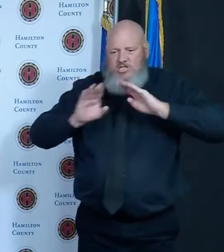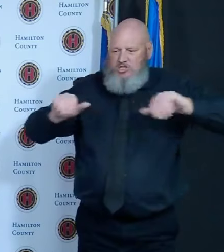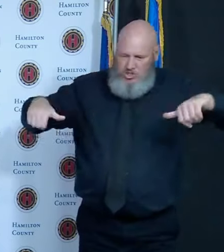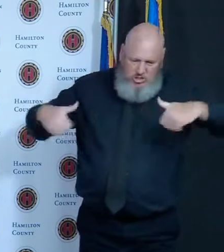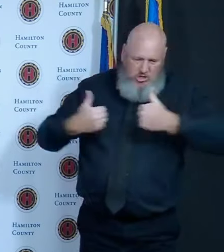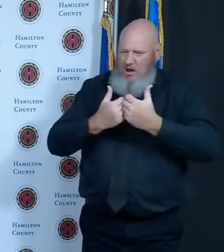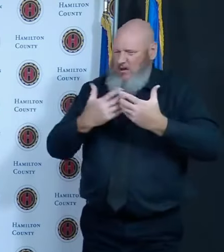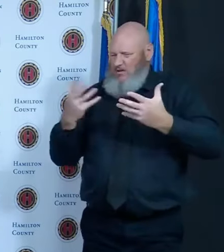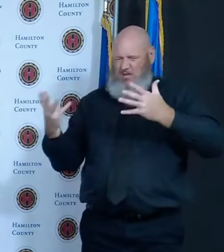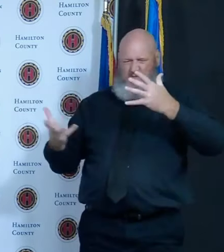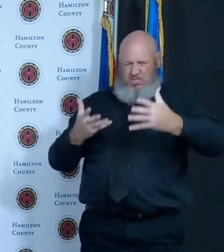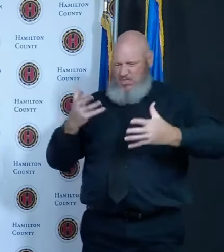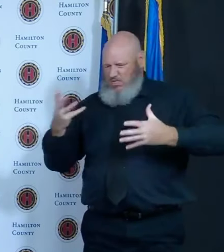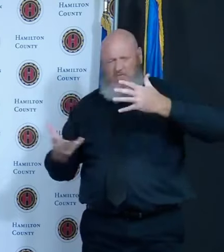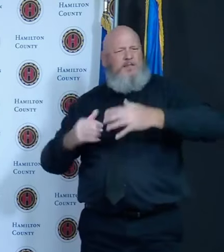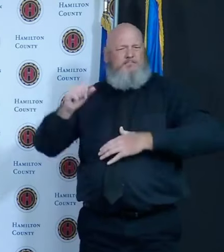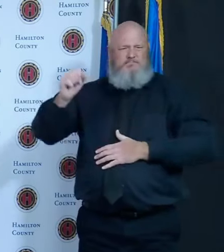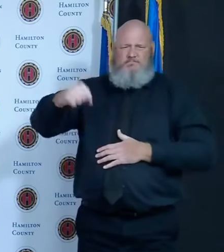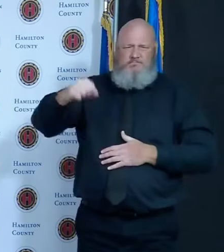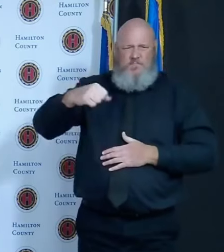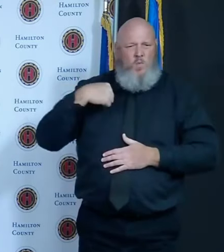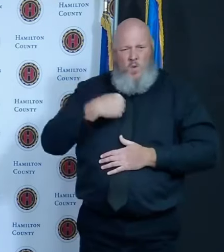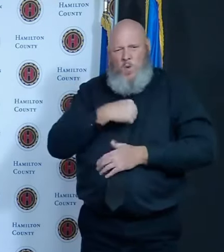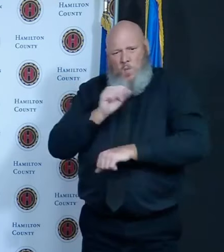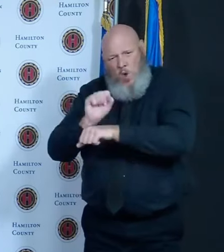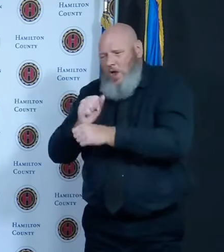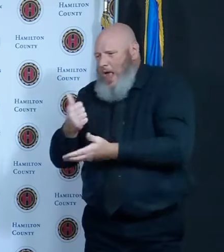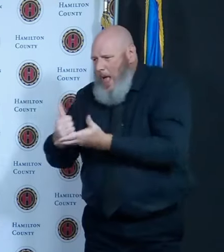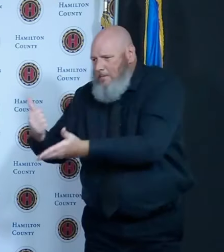very different economy and a very different life and people with very